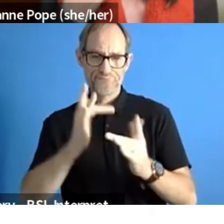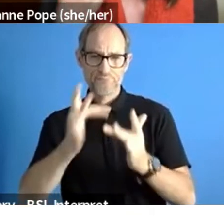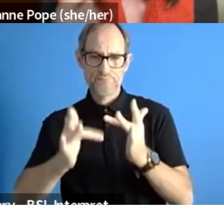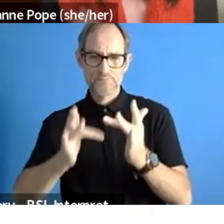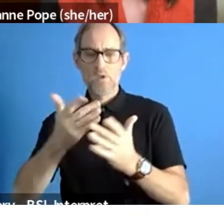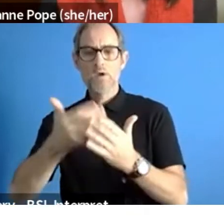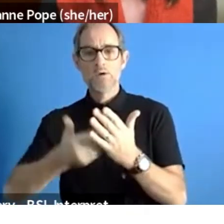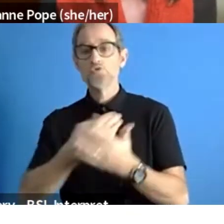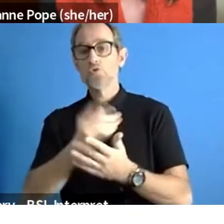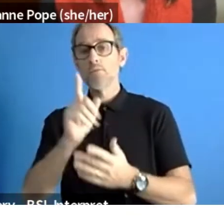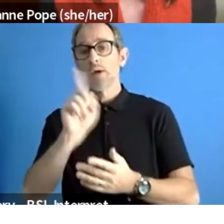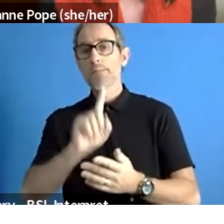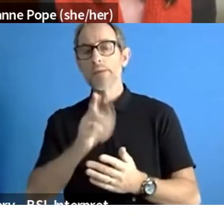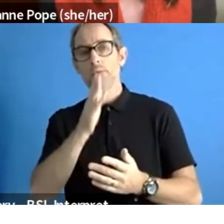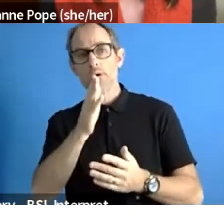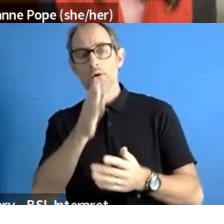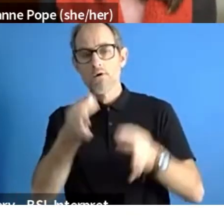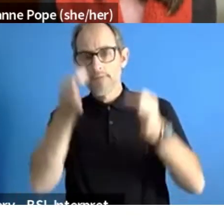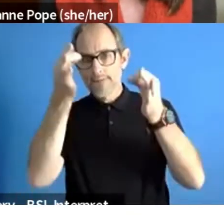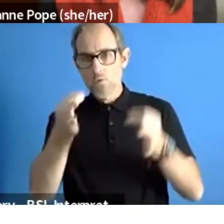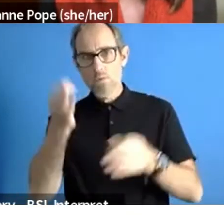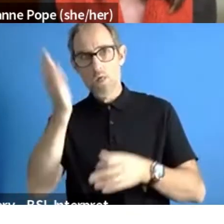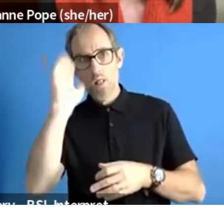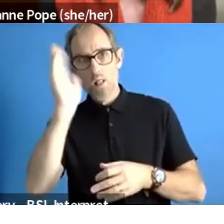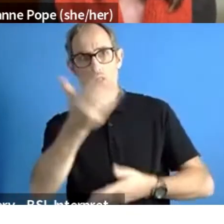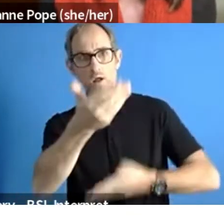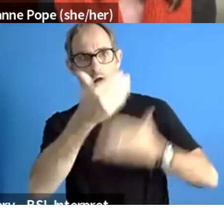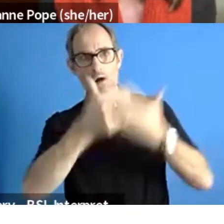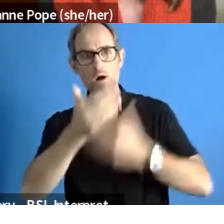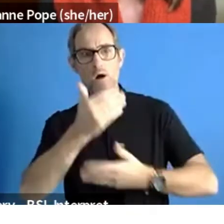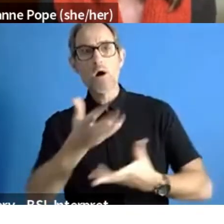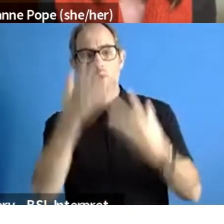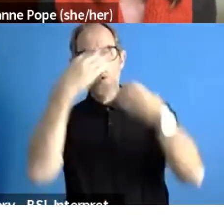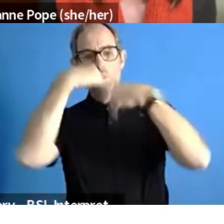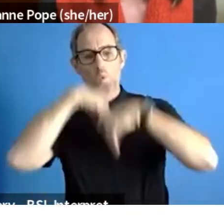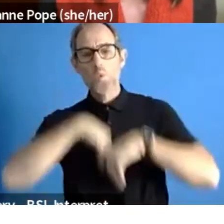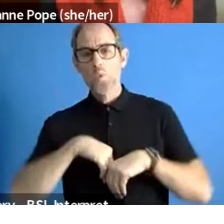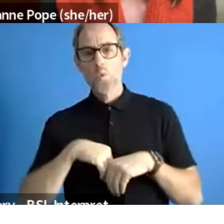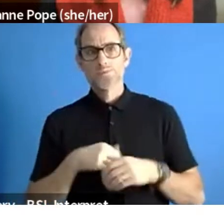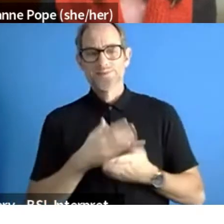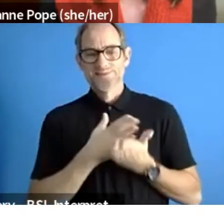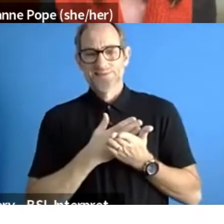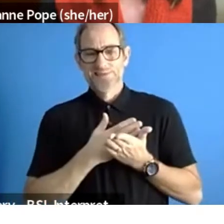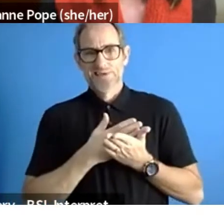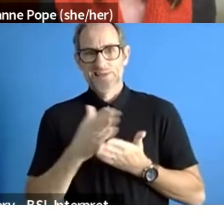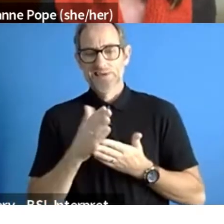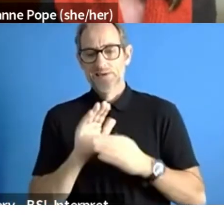attended more formal training to give themselves more solid grounding so